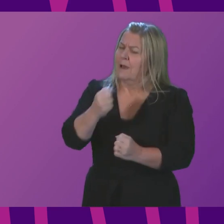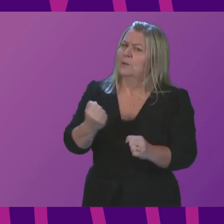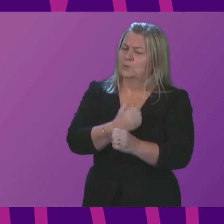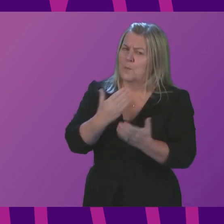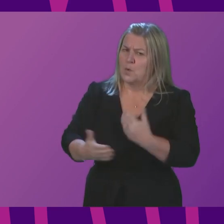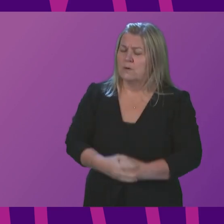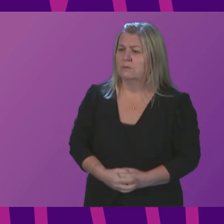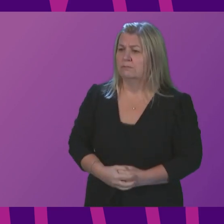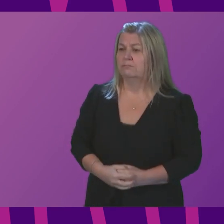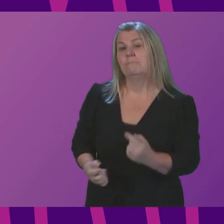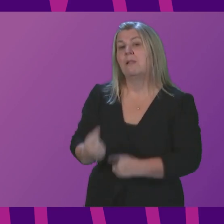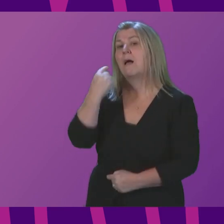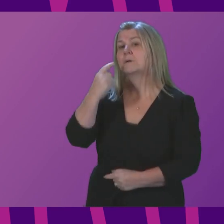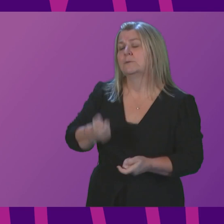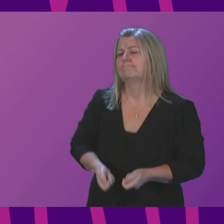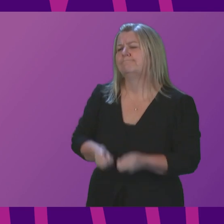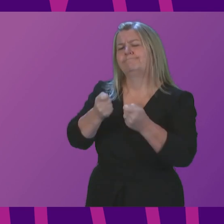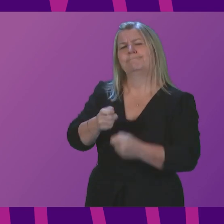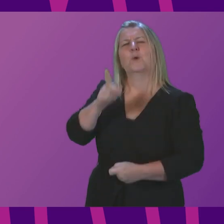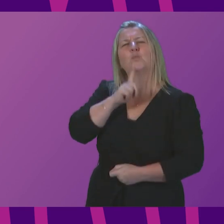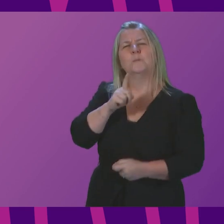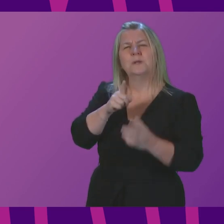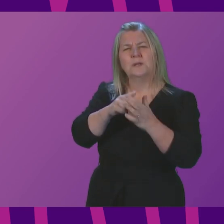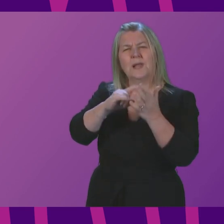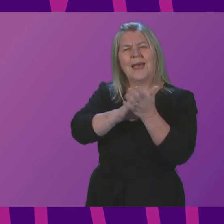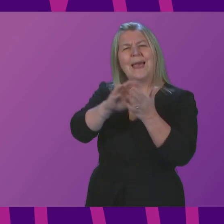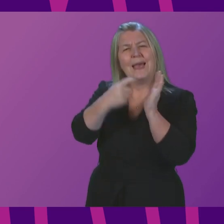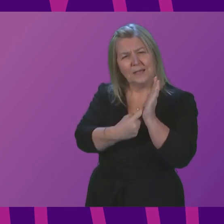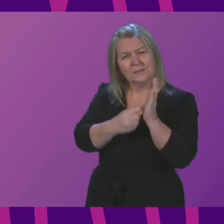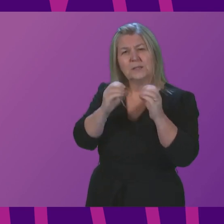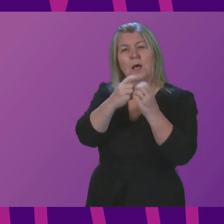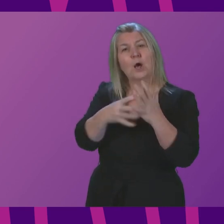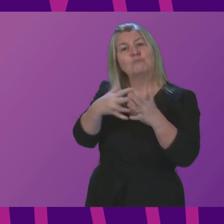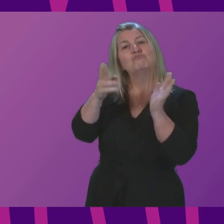Last week, I raised the case of Esther Brown. She was raped and murdered by a criminal with